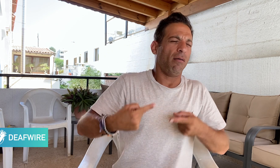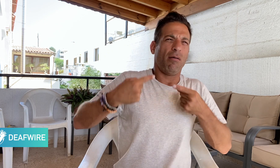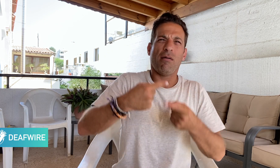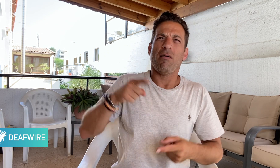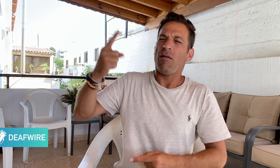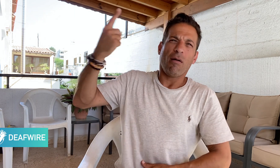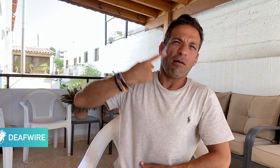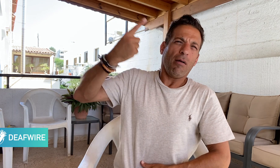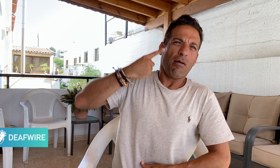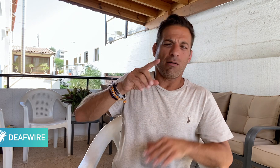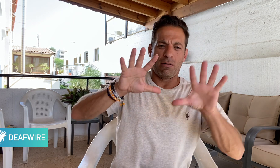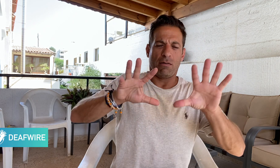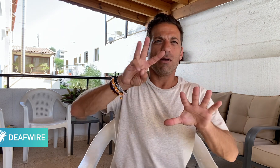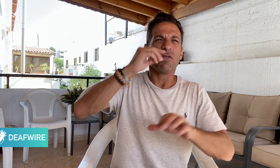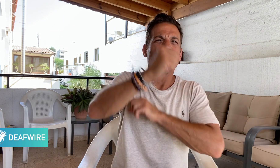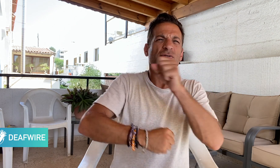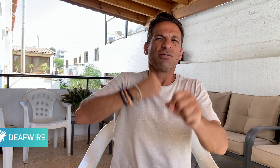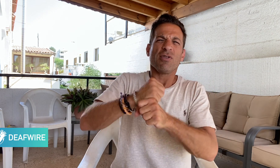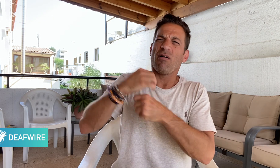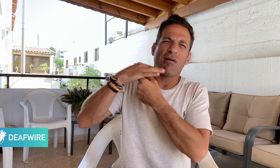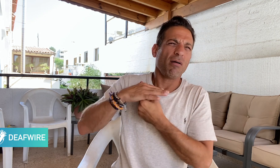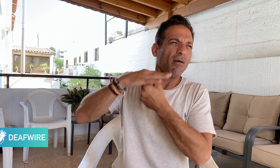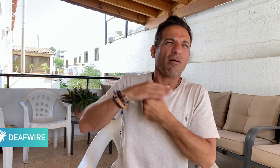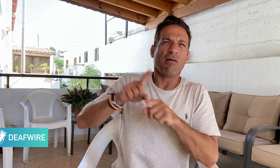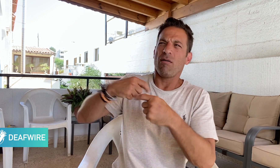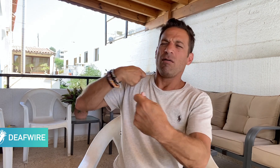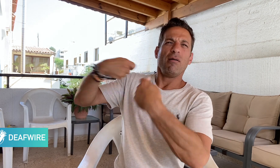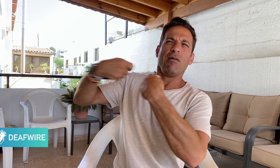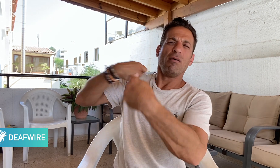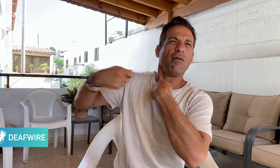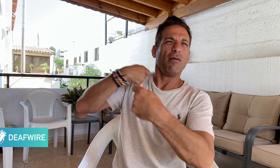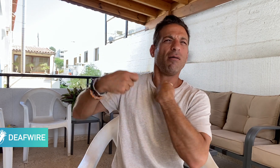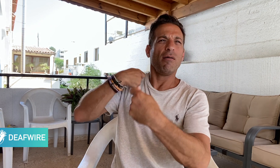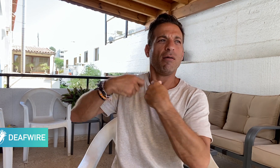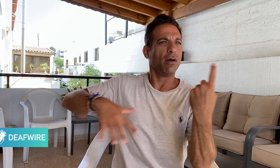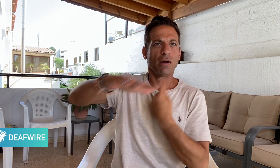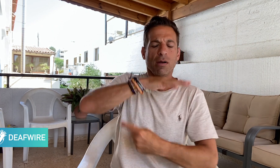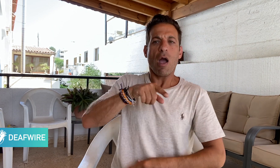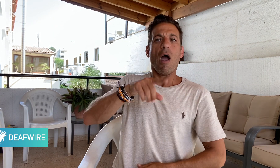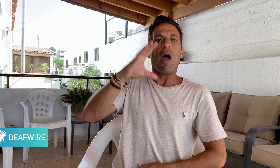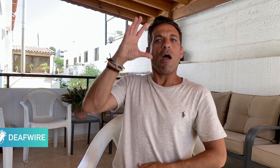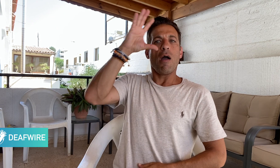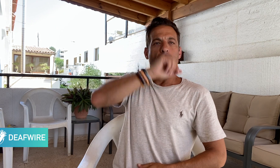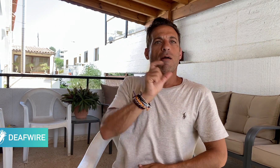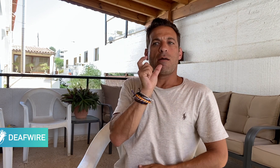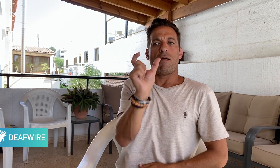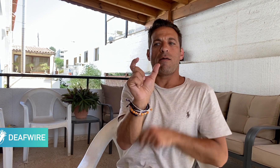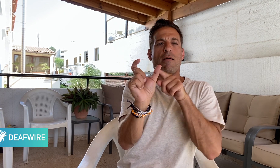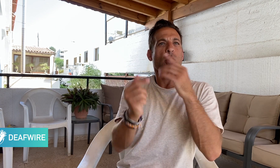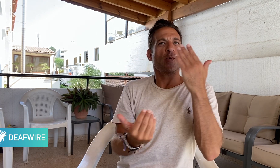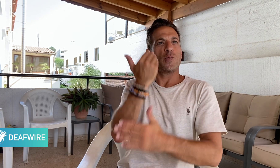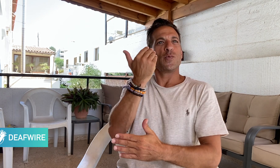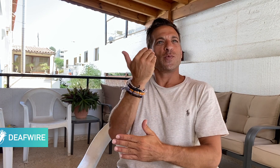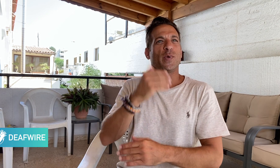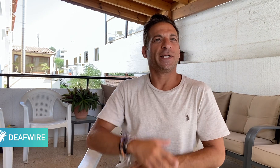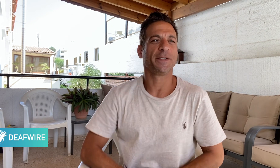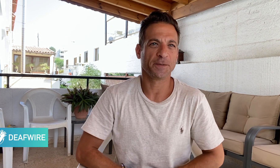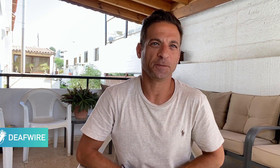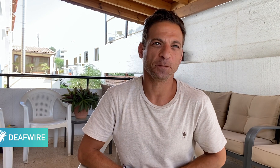struggle to remove her conservator after 13 years.